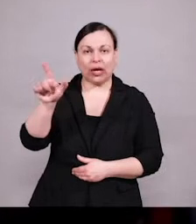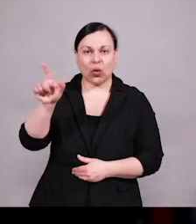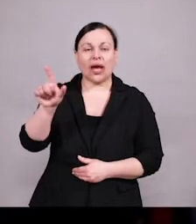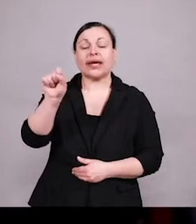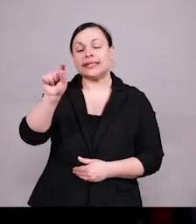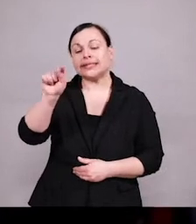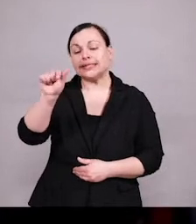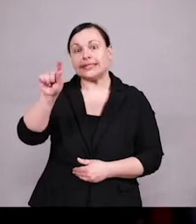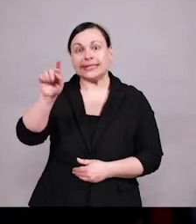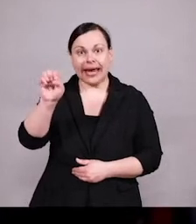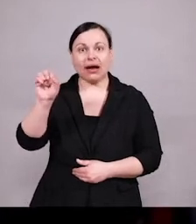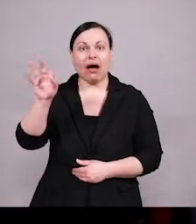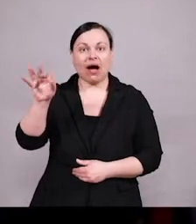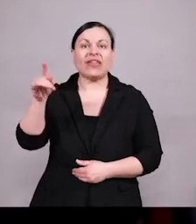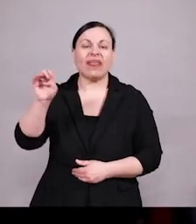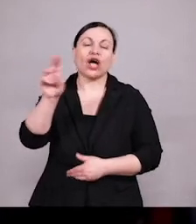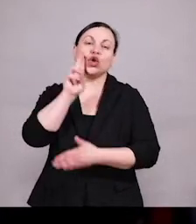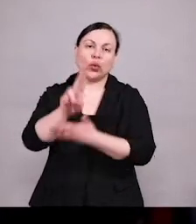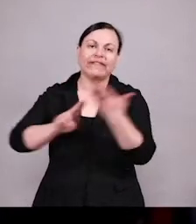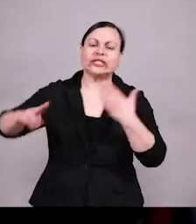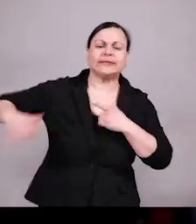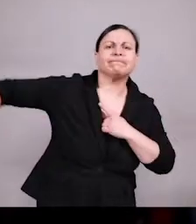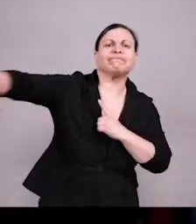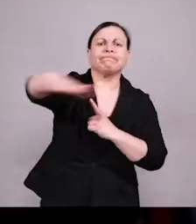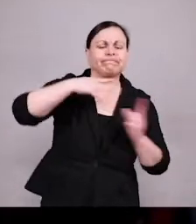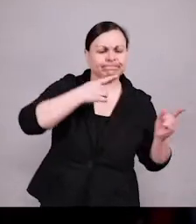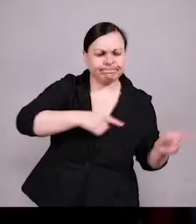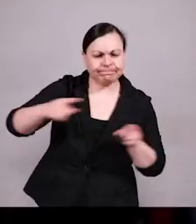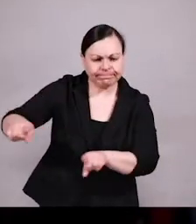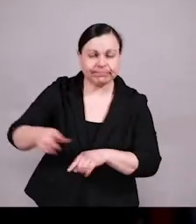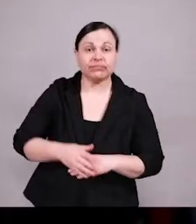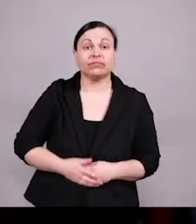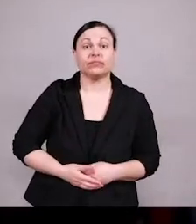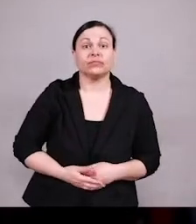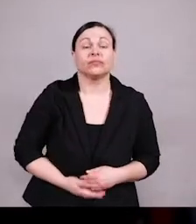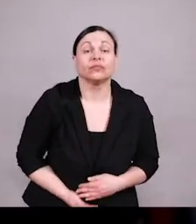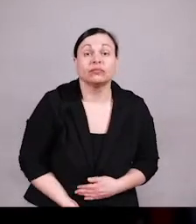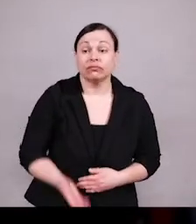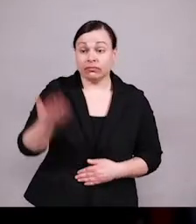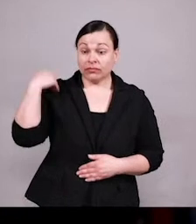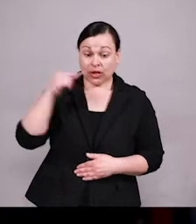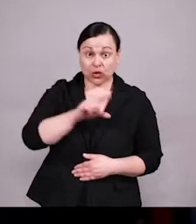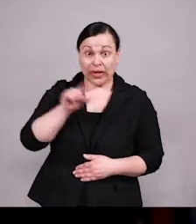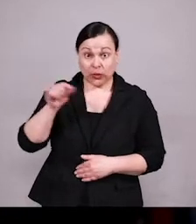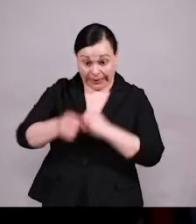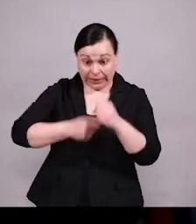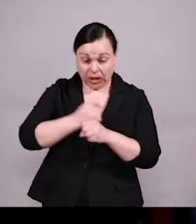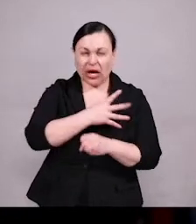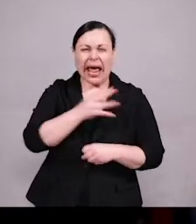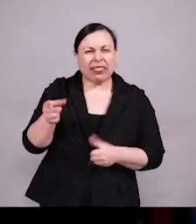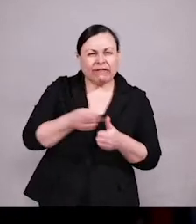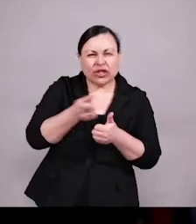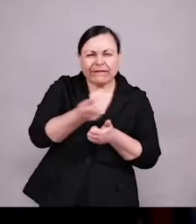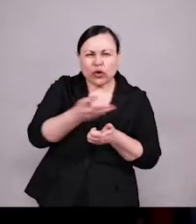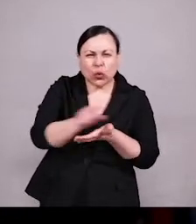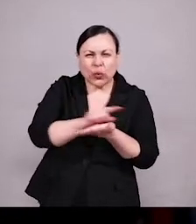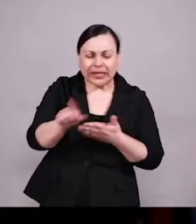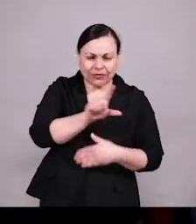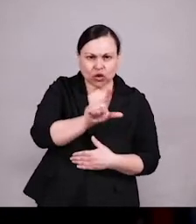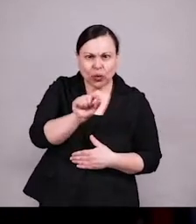State of the University. In 2020 and these first few weeks of 2021, we have endured one of the most